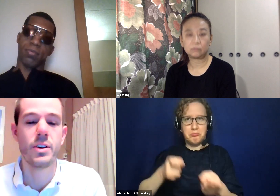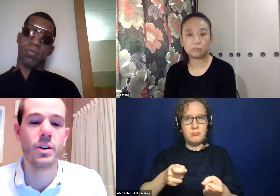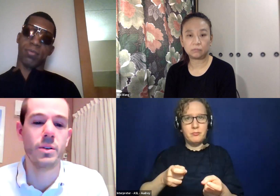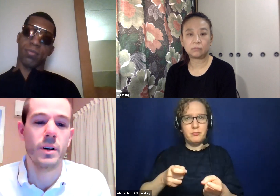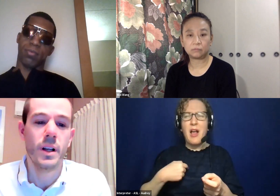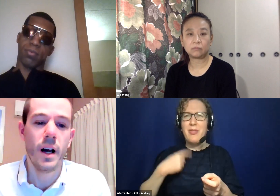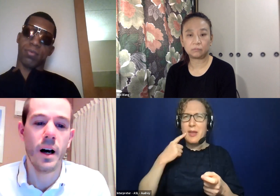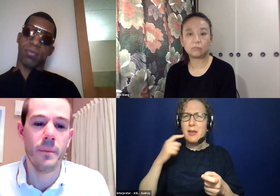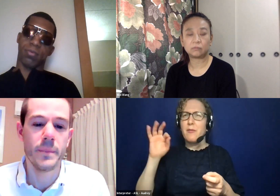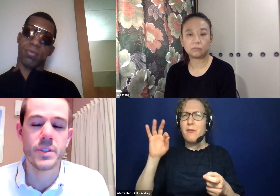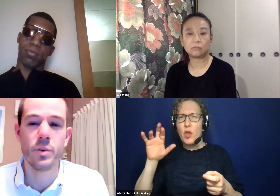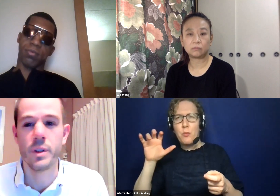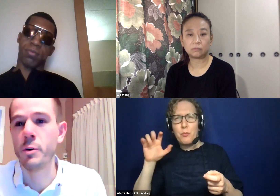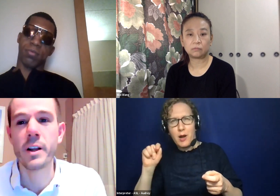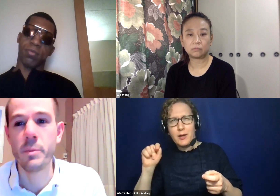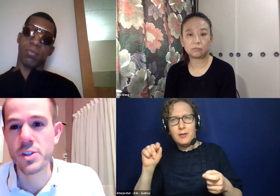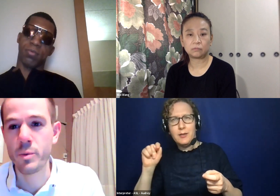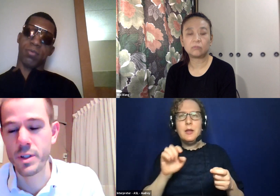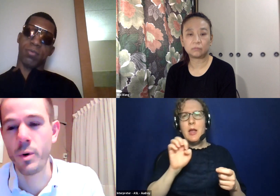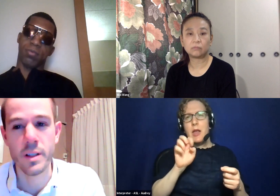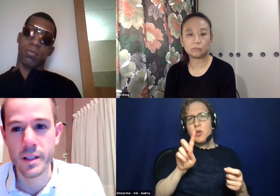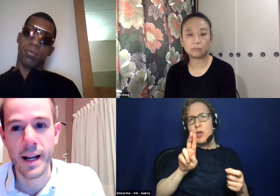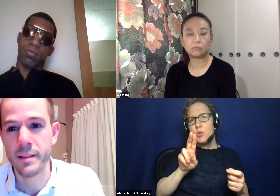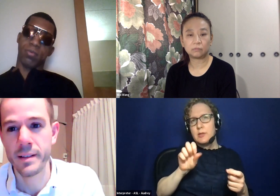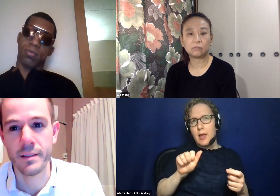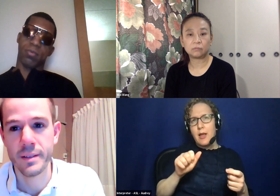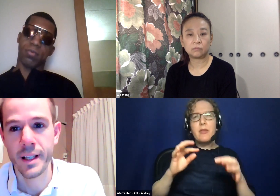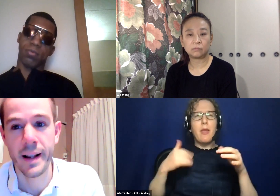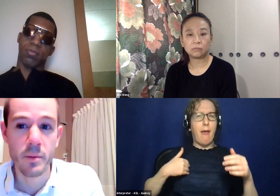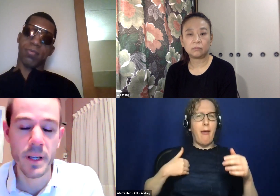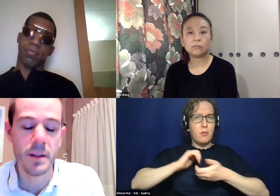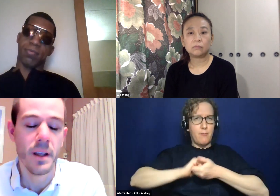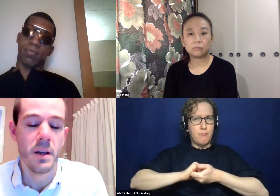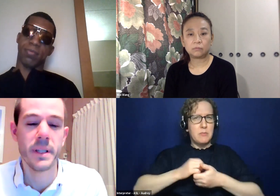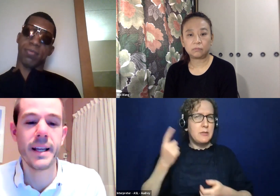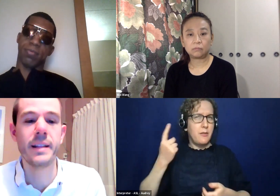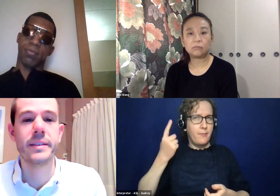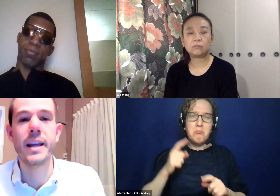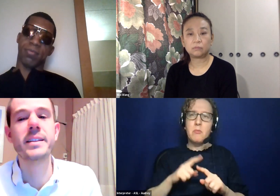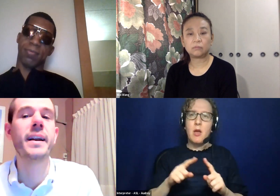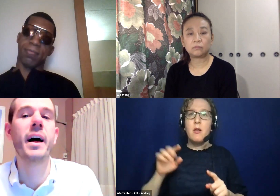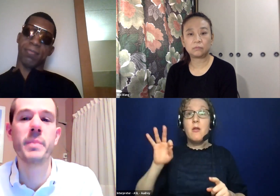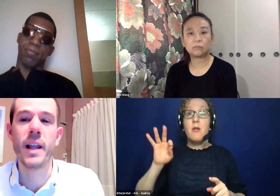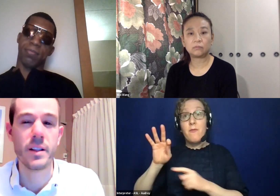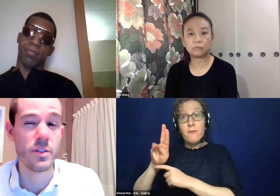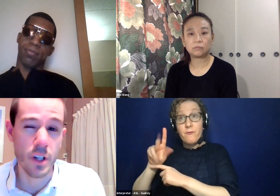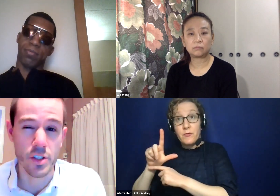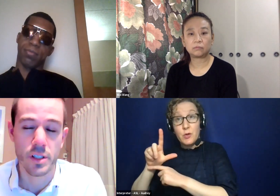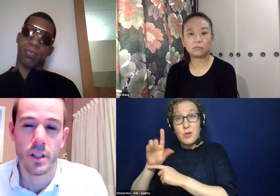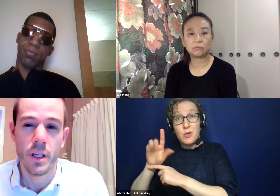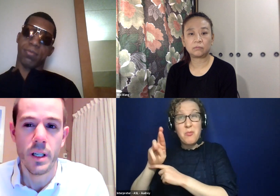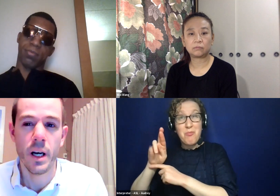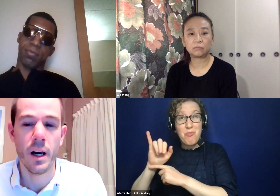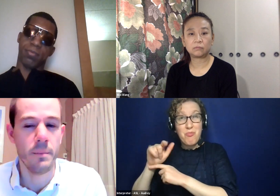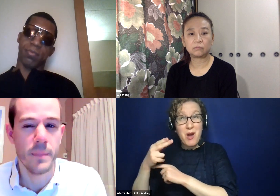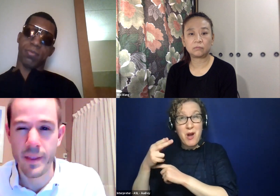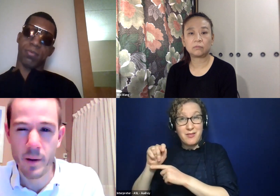so the Fulbright Commission was the one that helped me but they didn't help me to search.